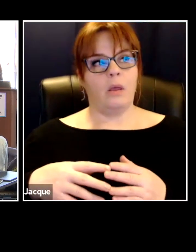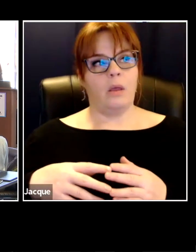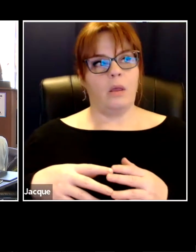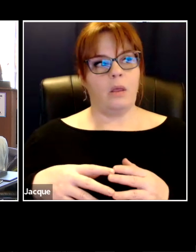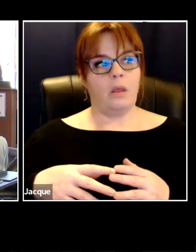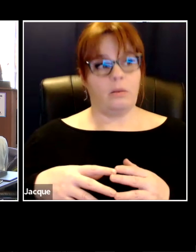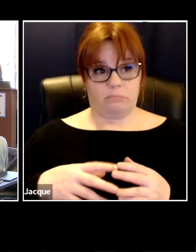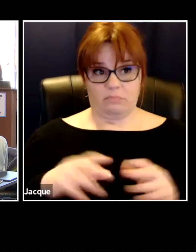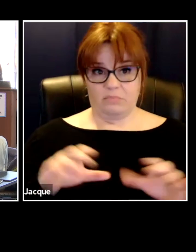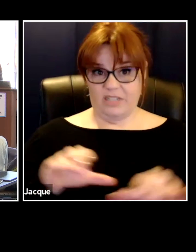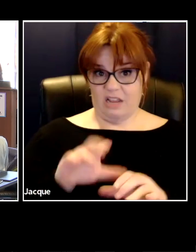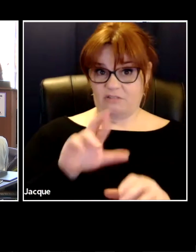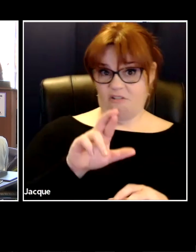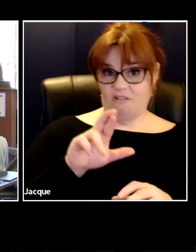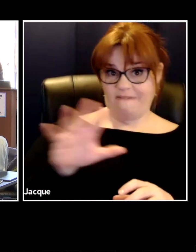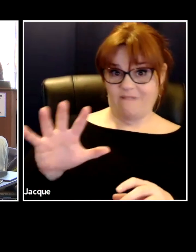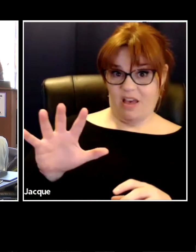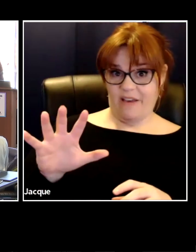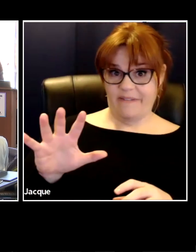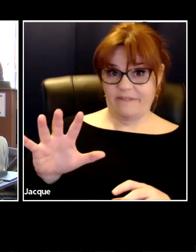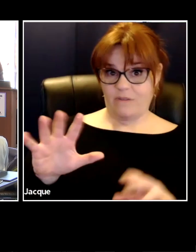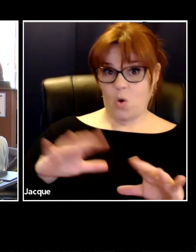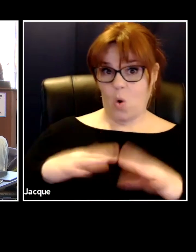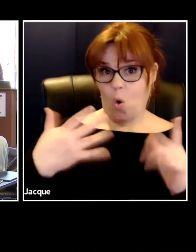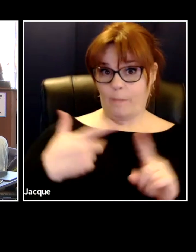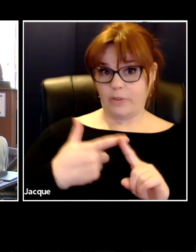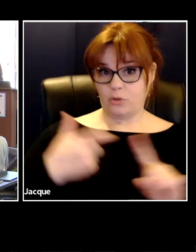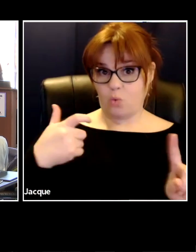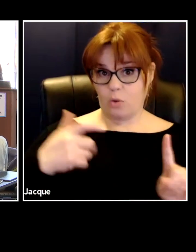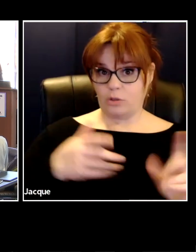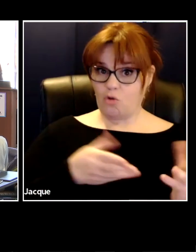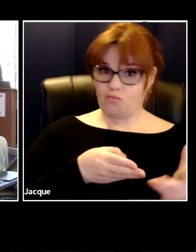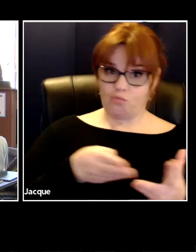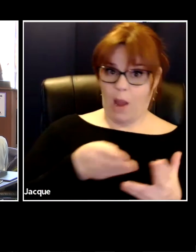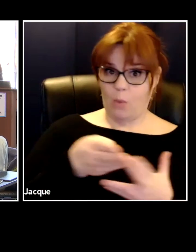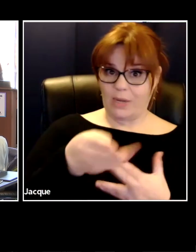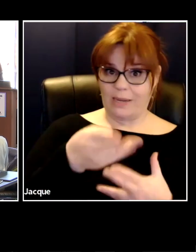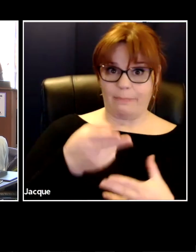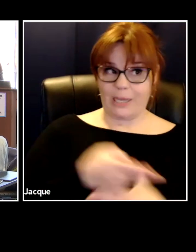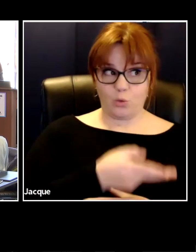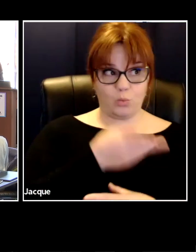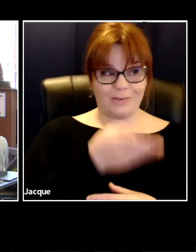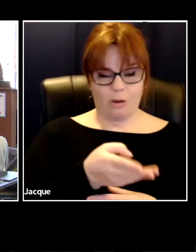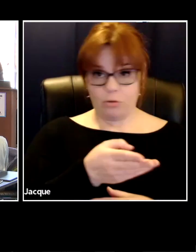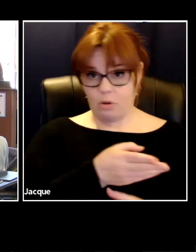does R5, the open source routing that is being used here, does it accommodate for that or do